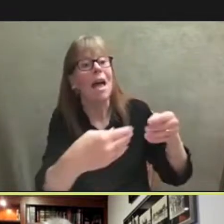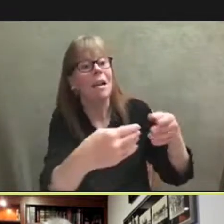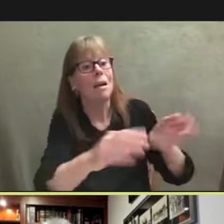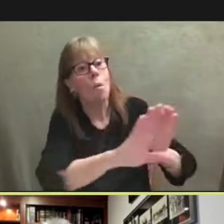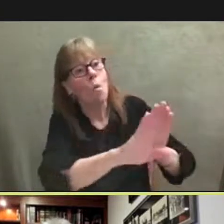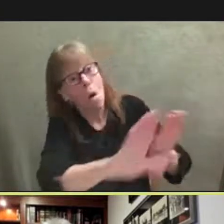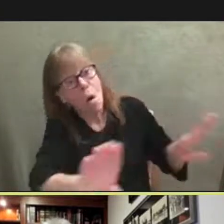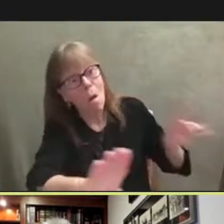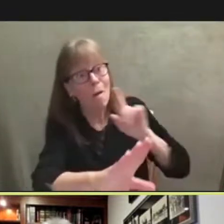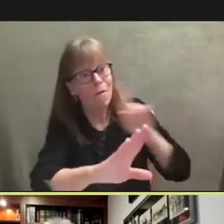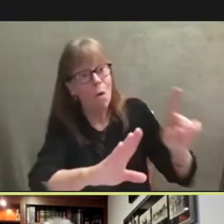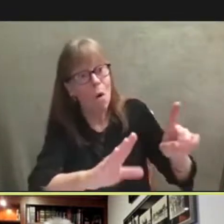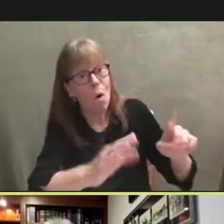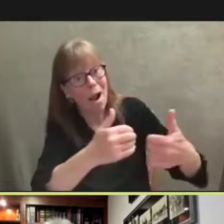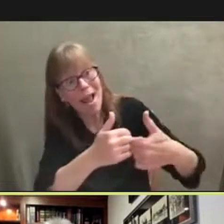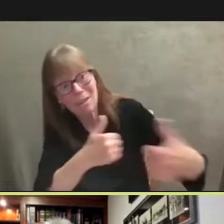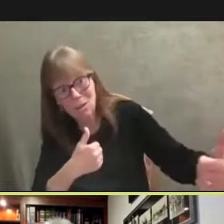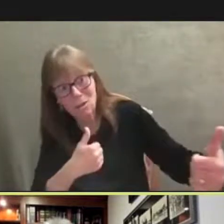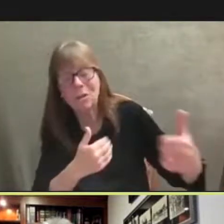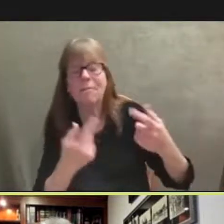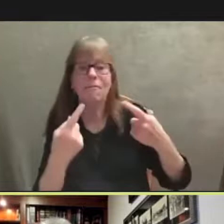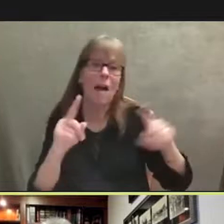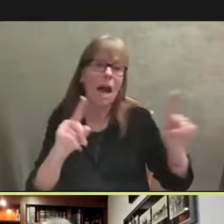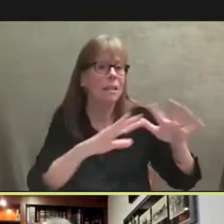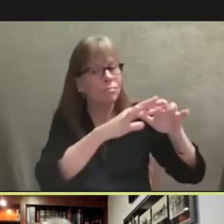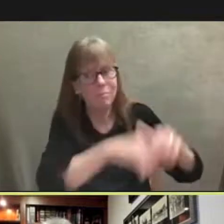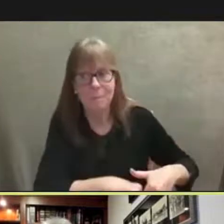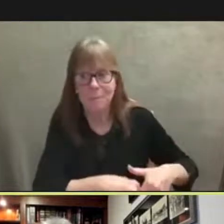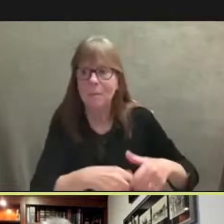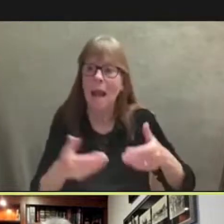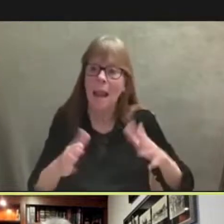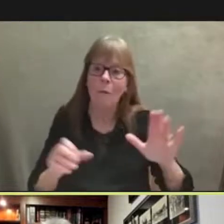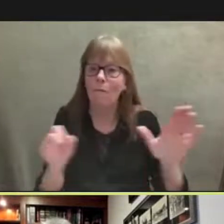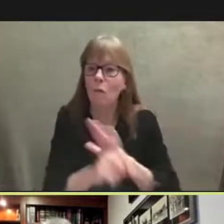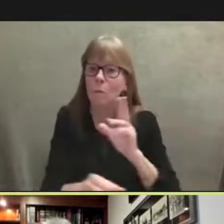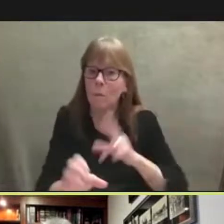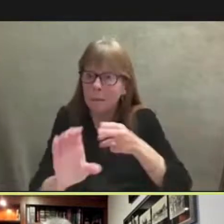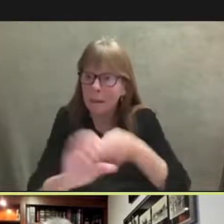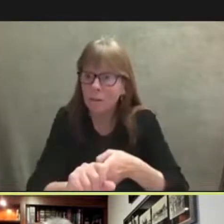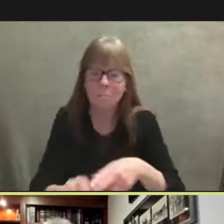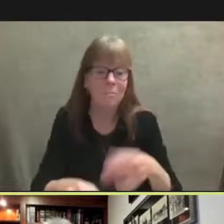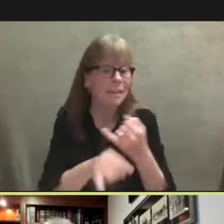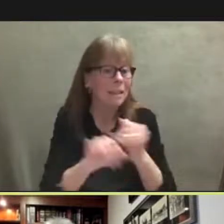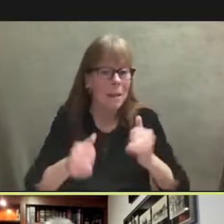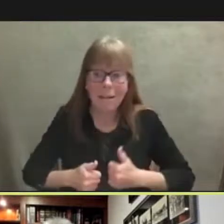promise of equal opportunity, full participation, independent living and economic self-sufficiency